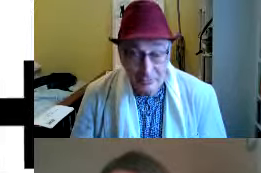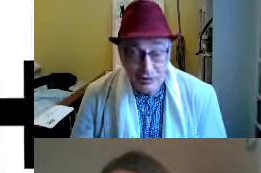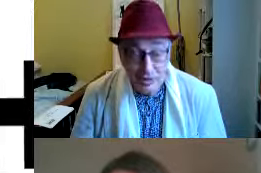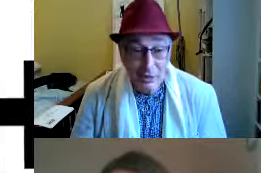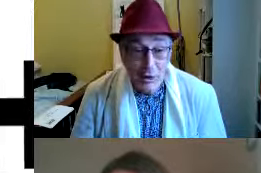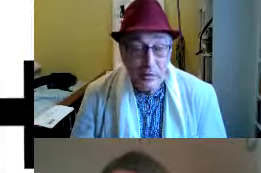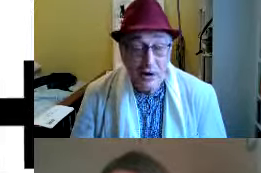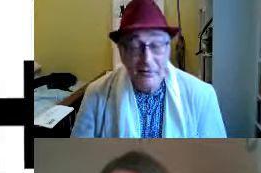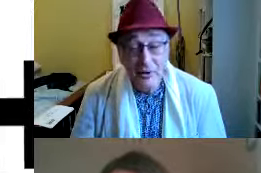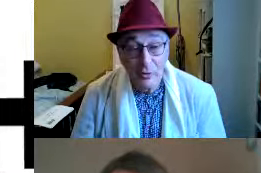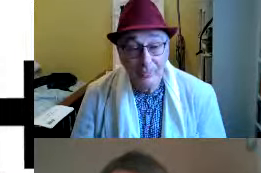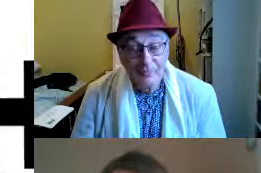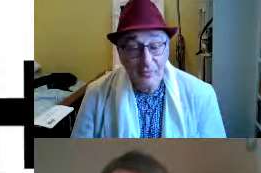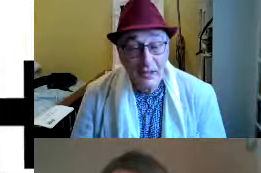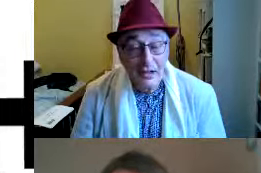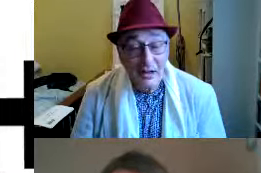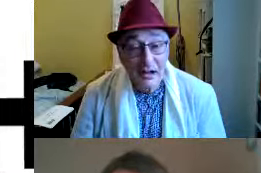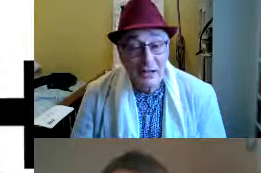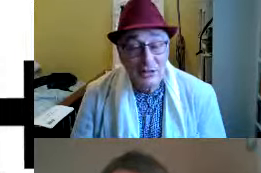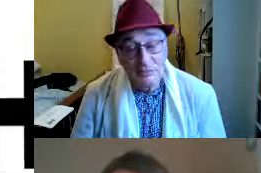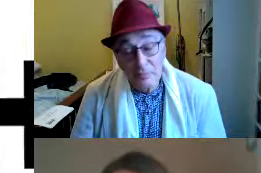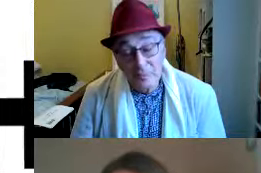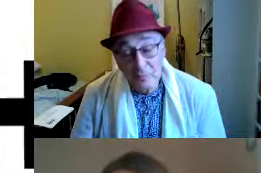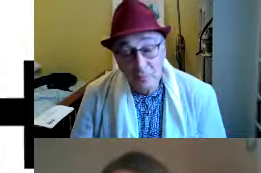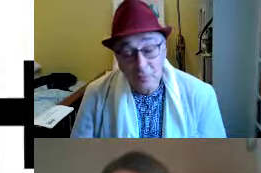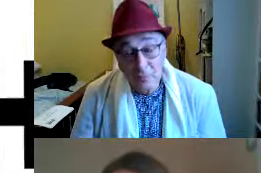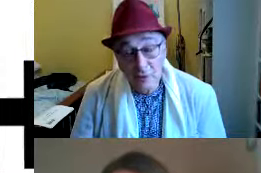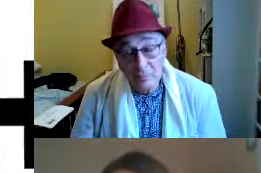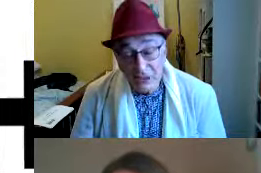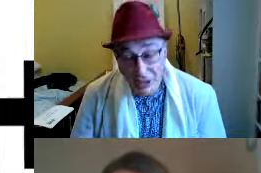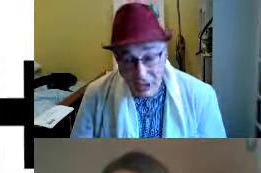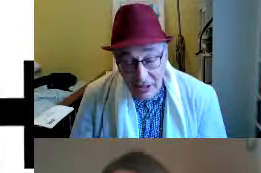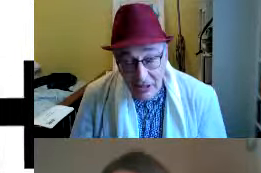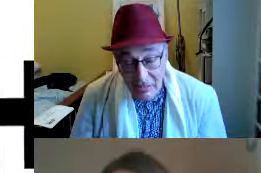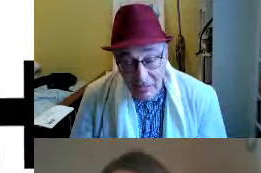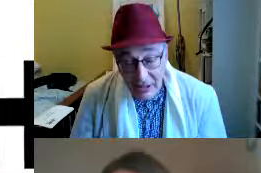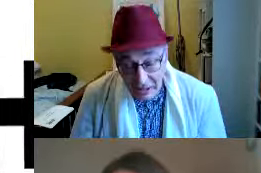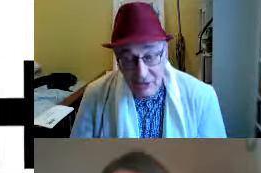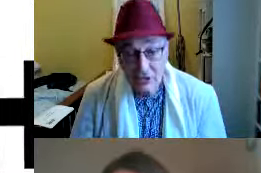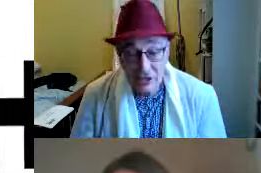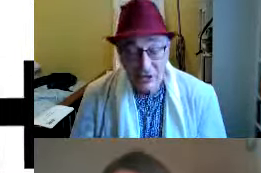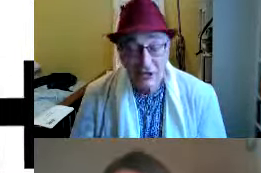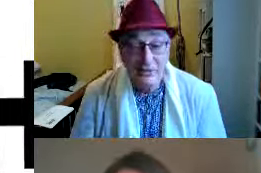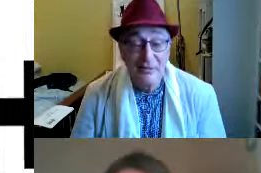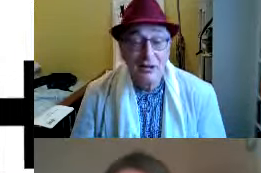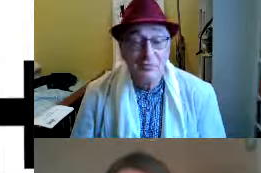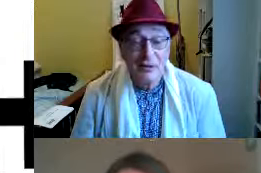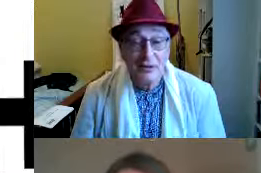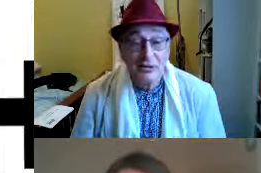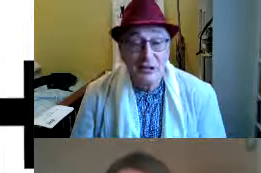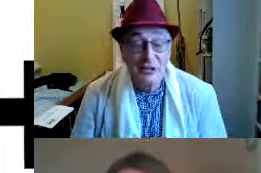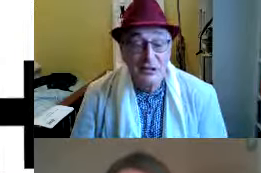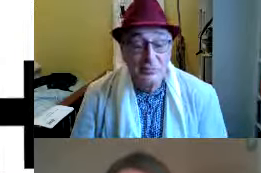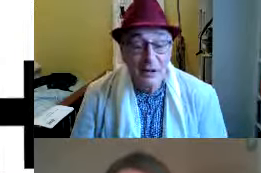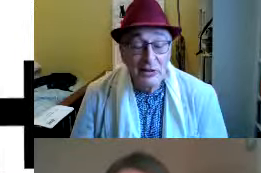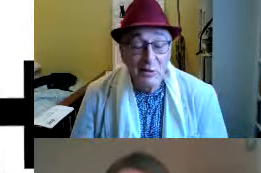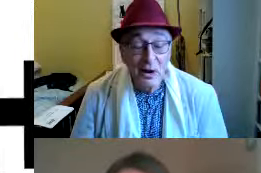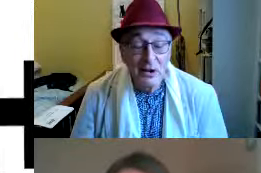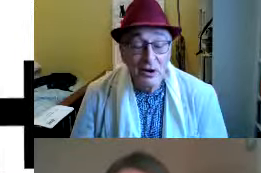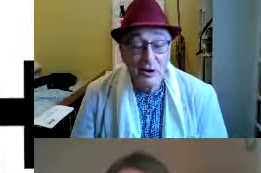to make the wayward film and we particularly picked justin because he's made quite a lot of